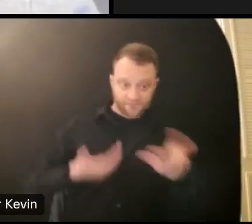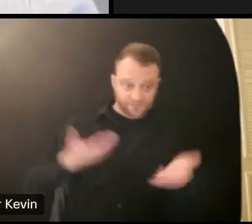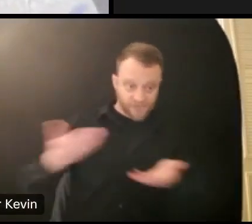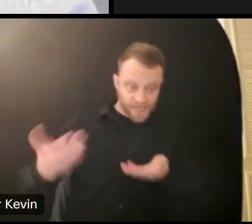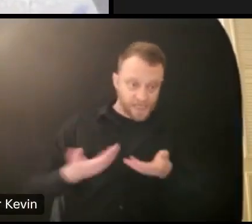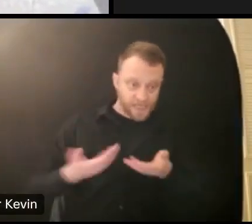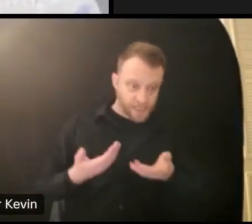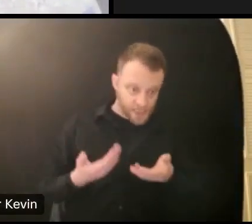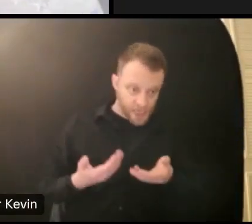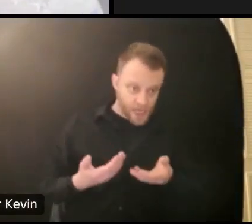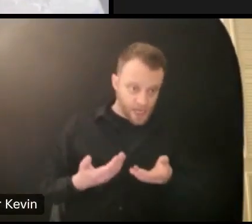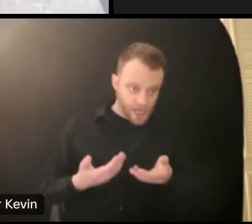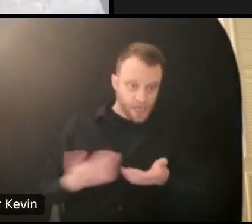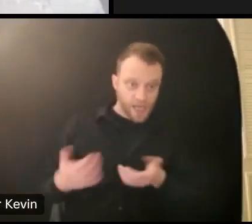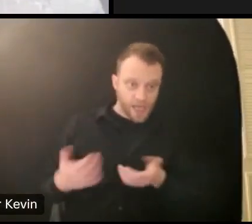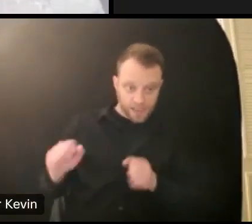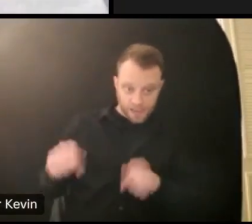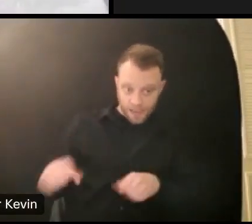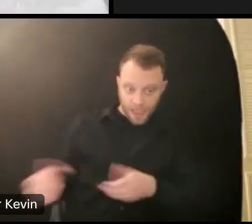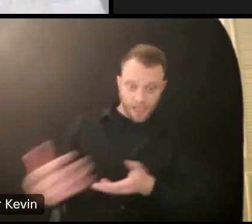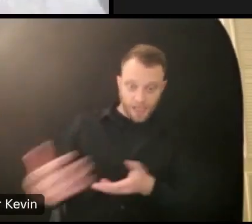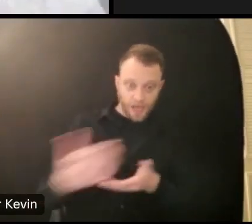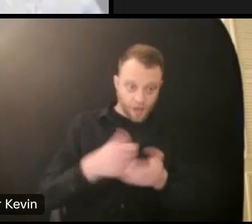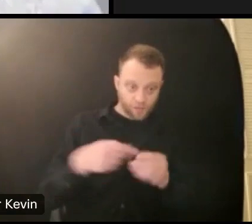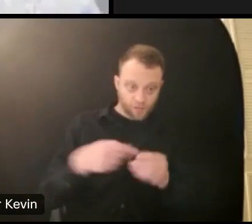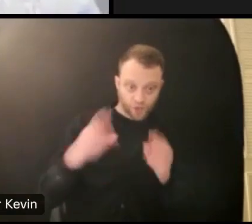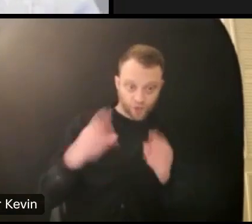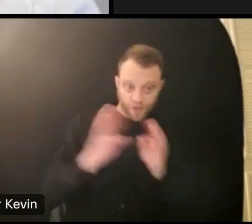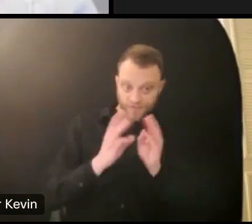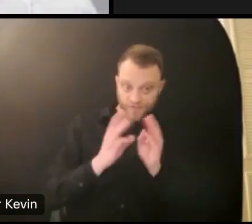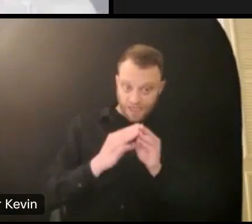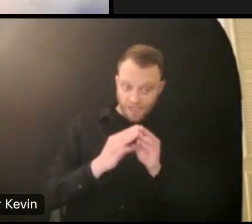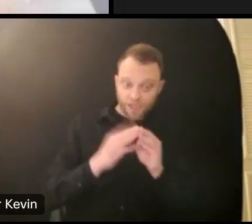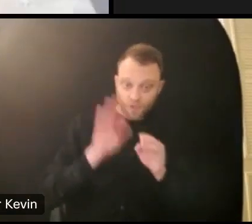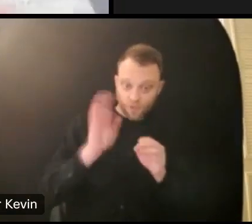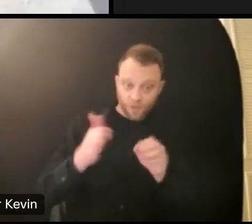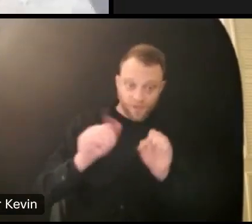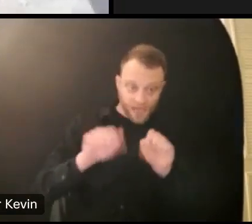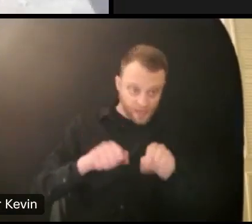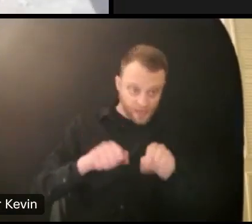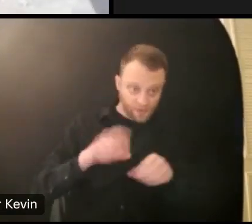wish to vote in the Commission meeting. I know I talk fast, and I hope, I hope ... (Crawford) Well